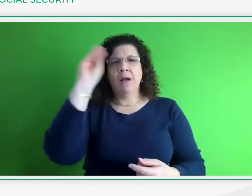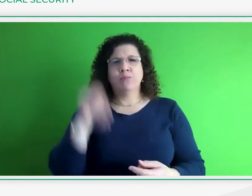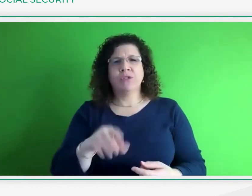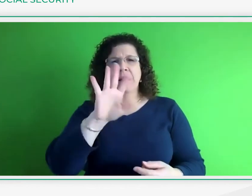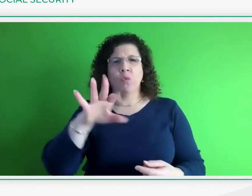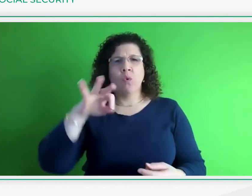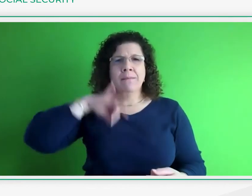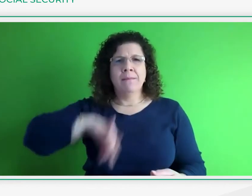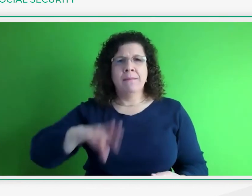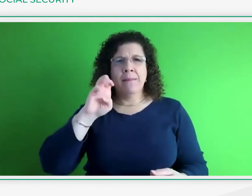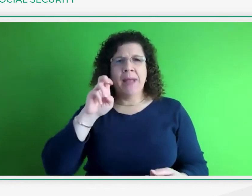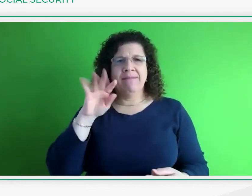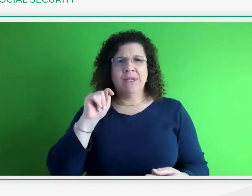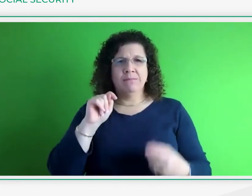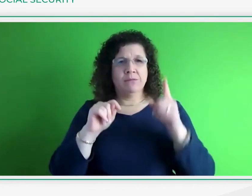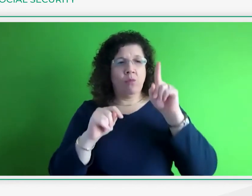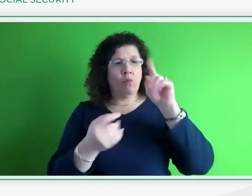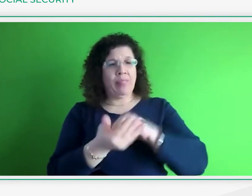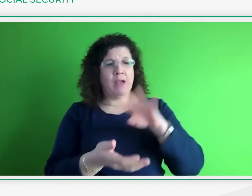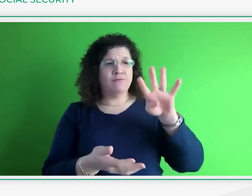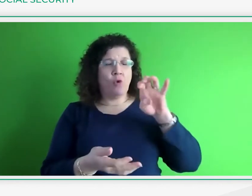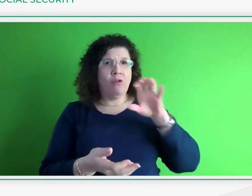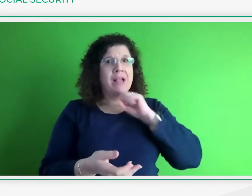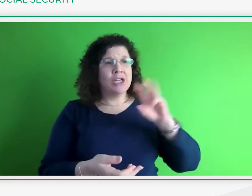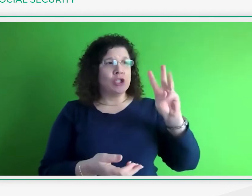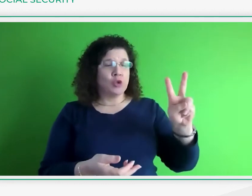25% of your benefits by claiming it at 62 years old.